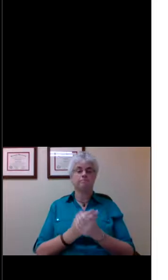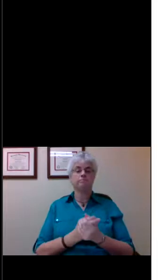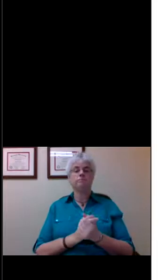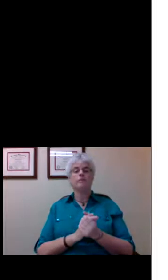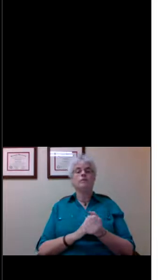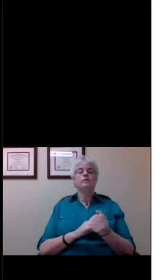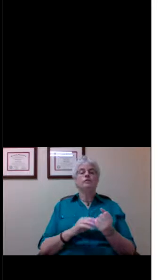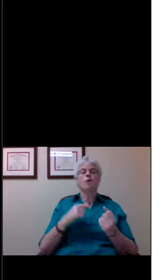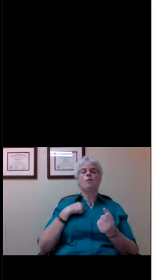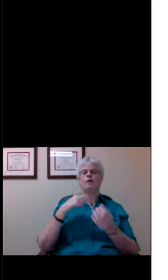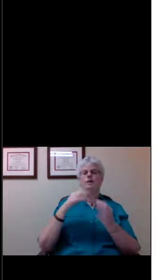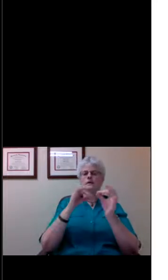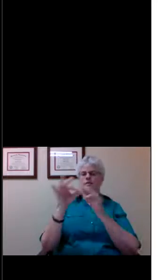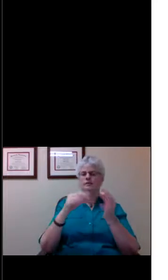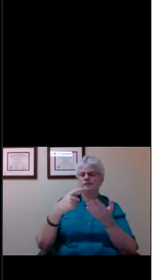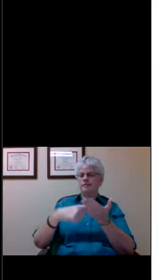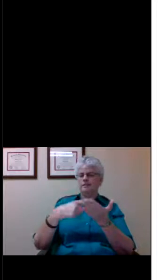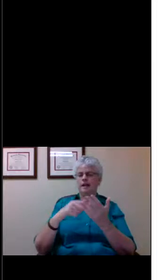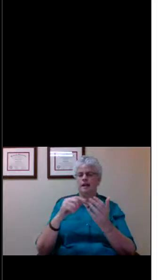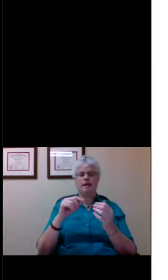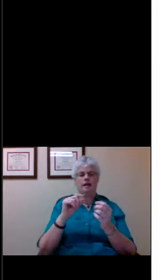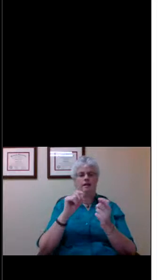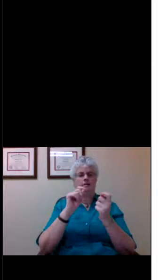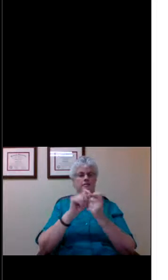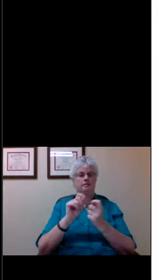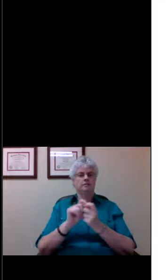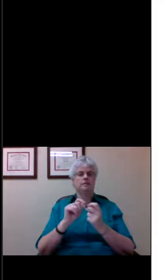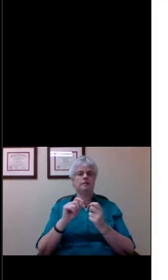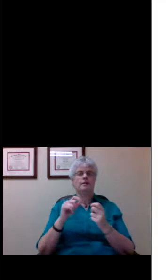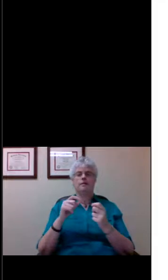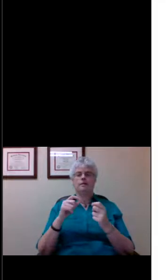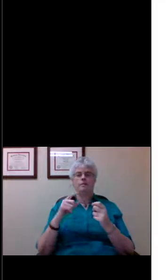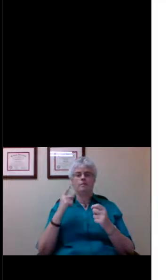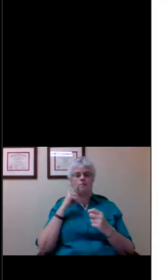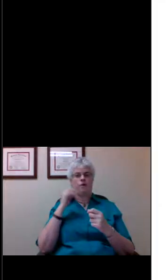that they felt they were in a stable environment. And so I can talk about some